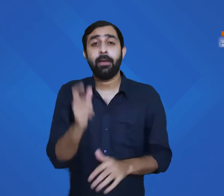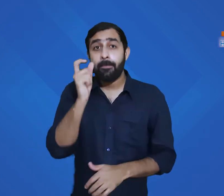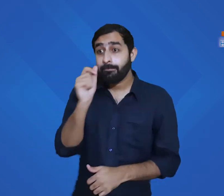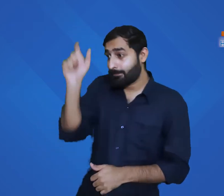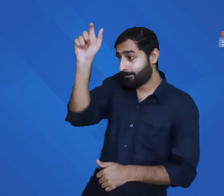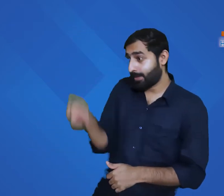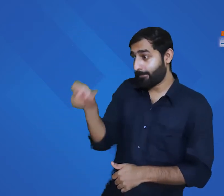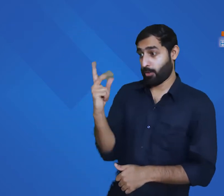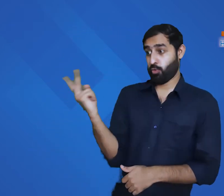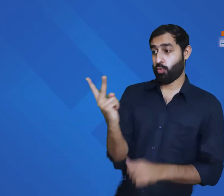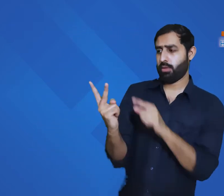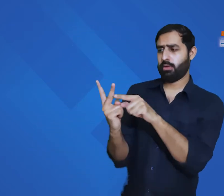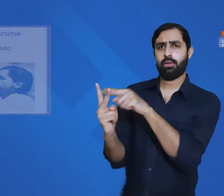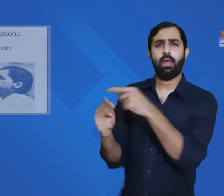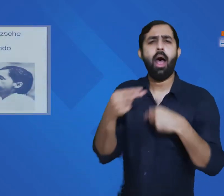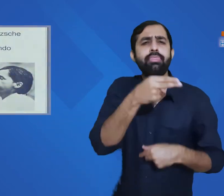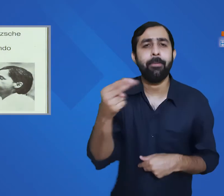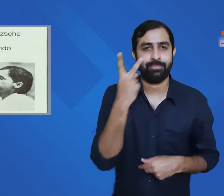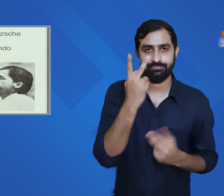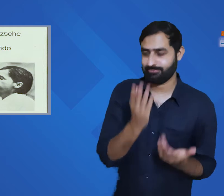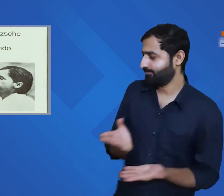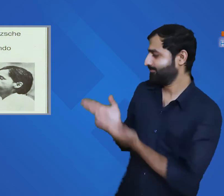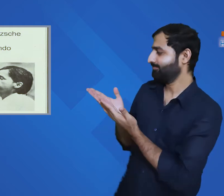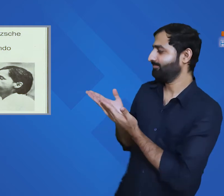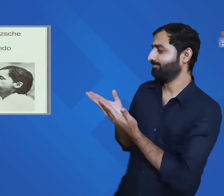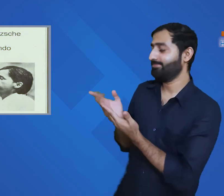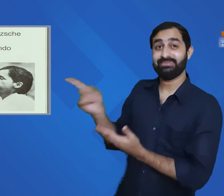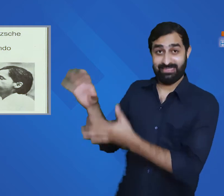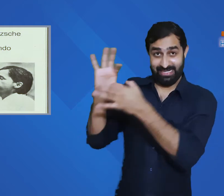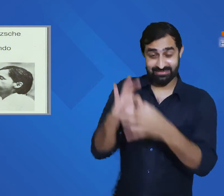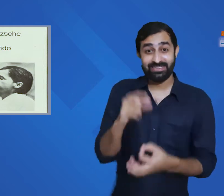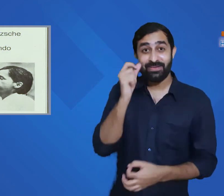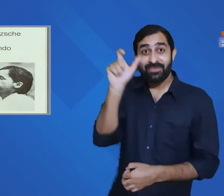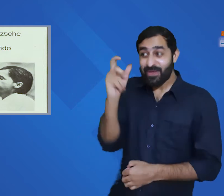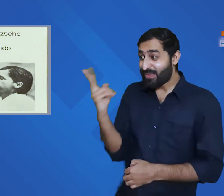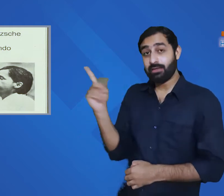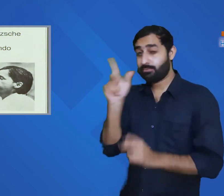Verma also defines scholars like Nietzsche and Sri Aurobindo,